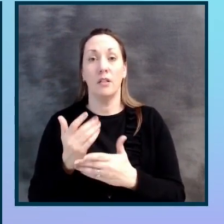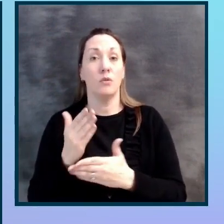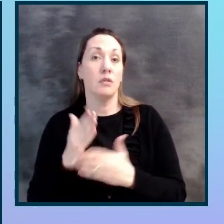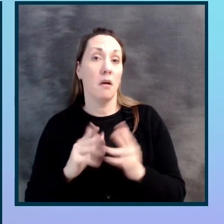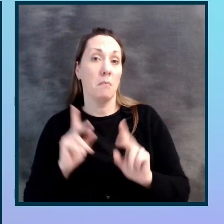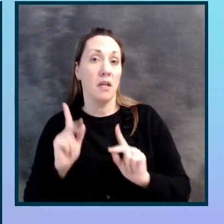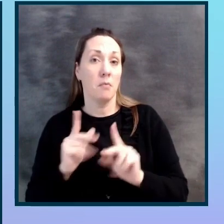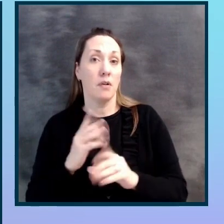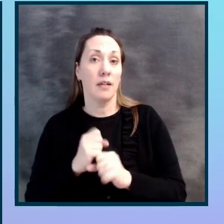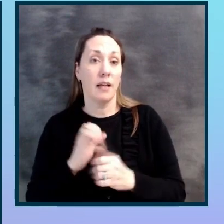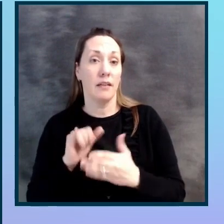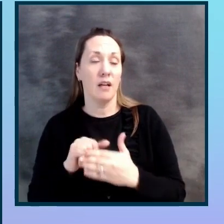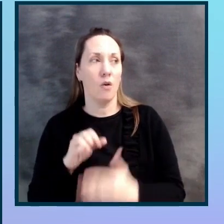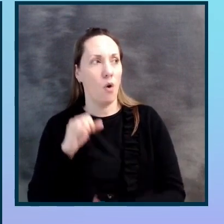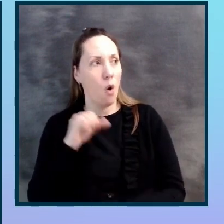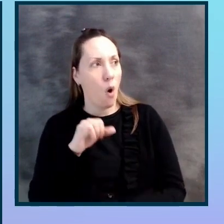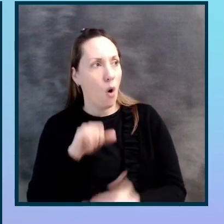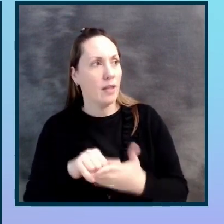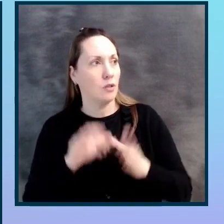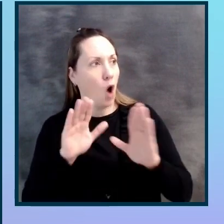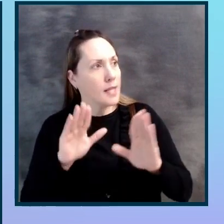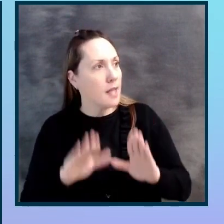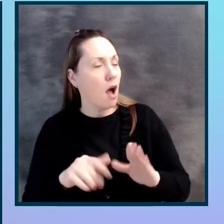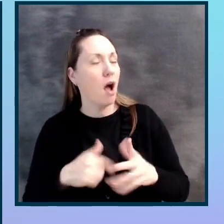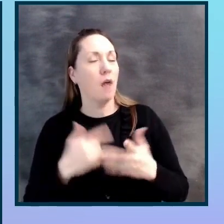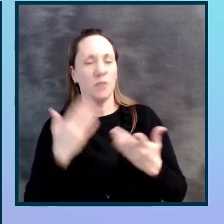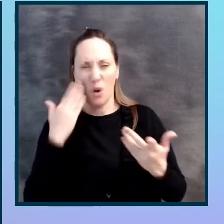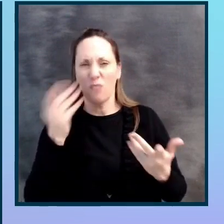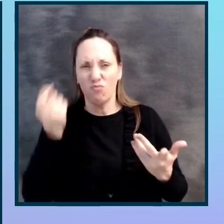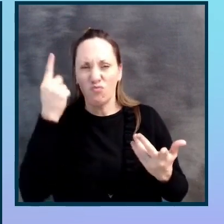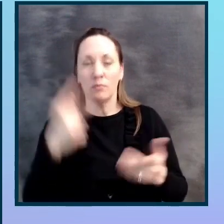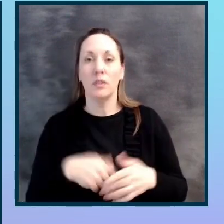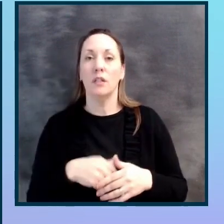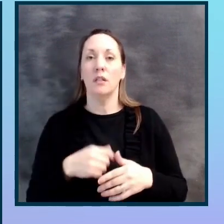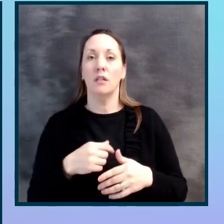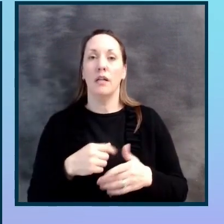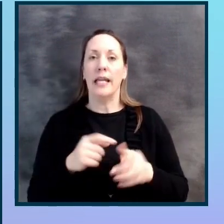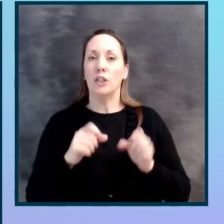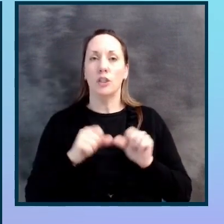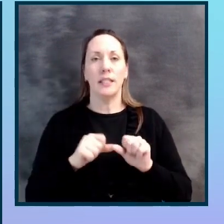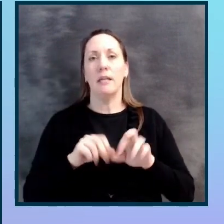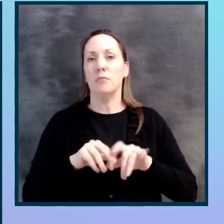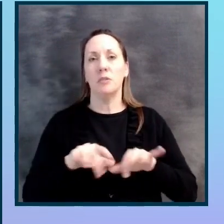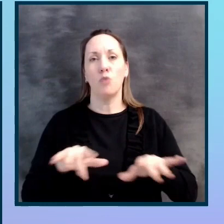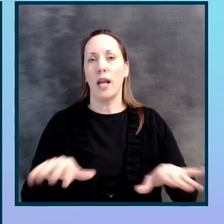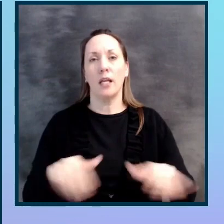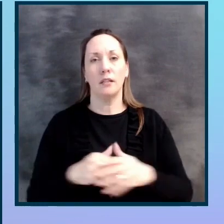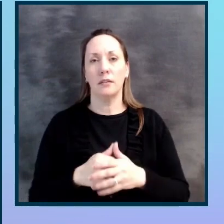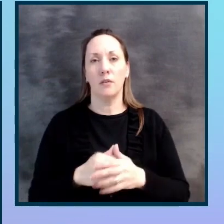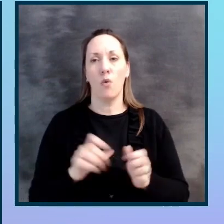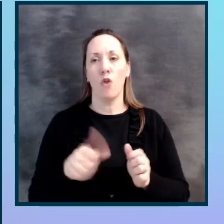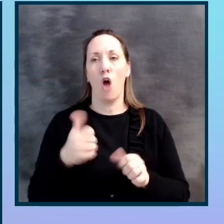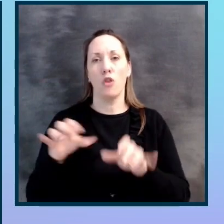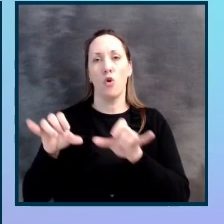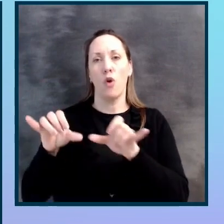that "Oh, that's awesome. That works this way," and it just keeps on spreading with other engineers and stuff like that